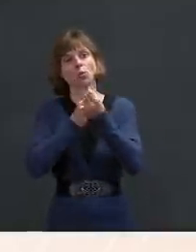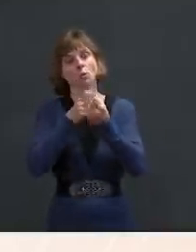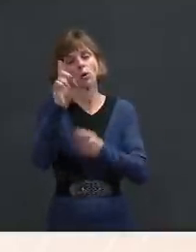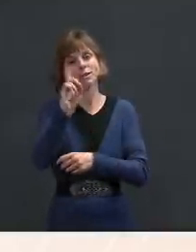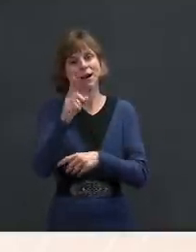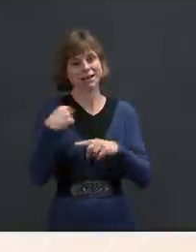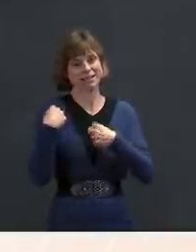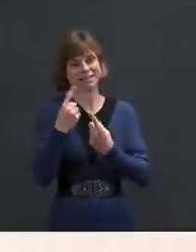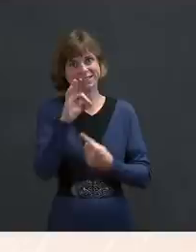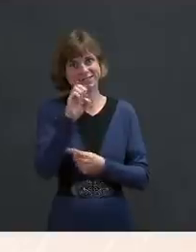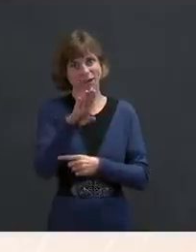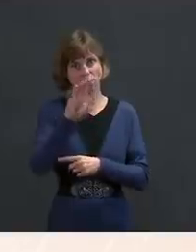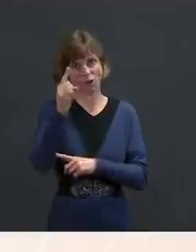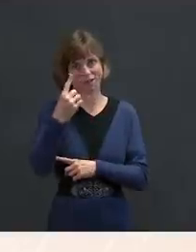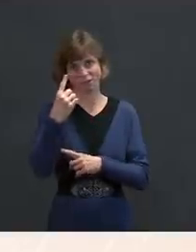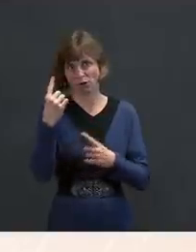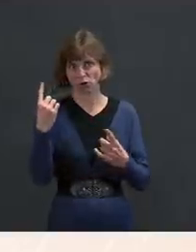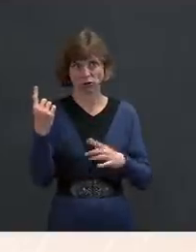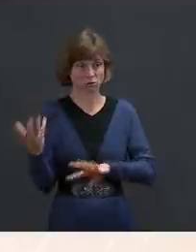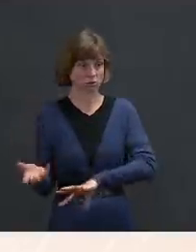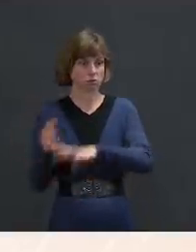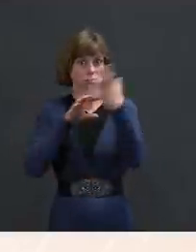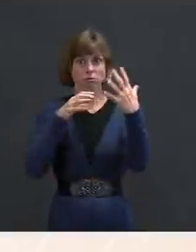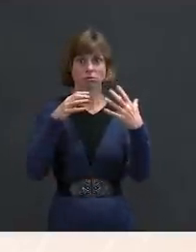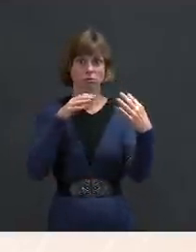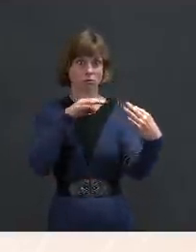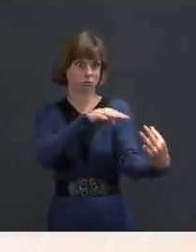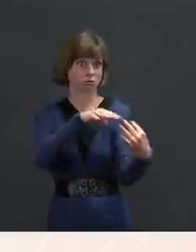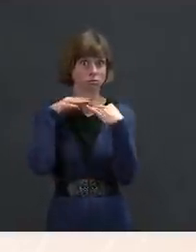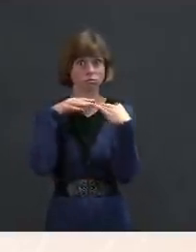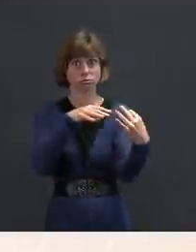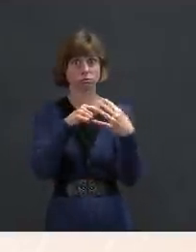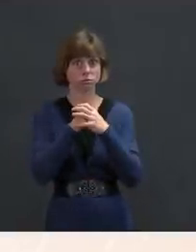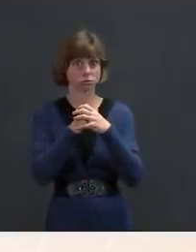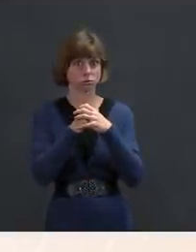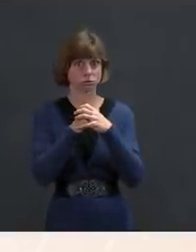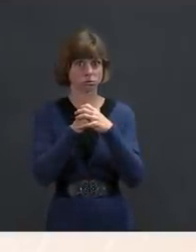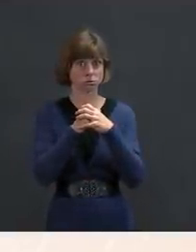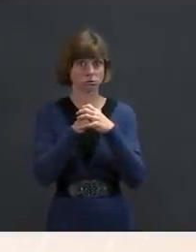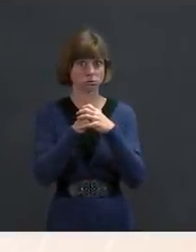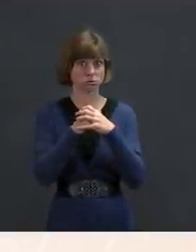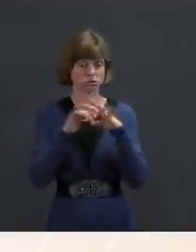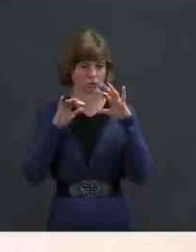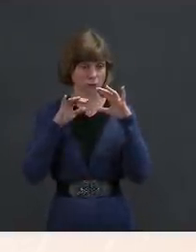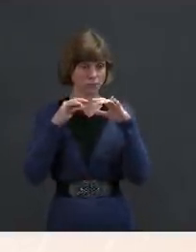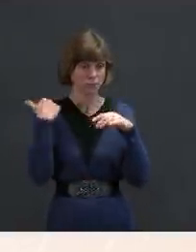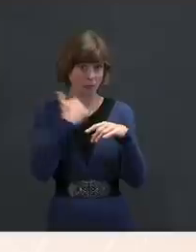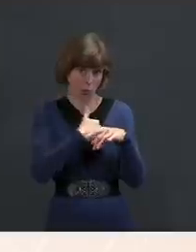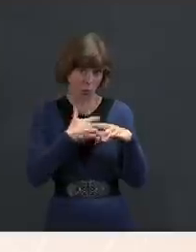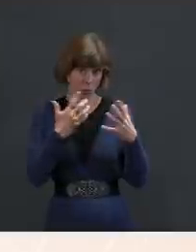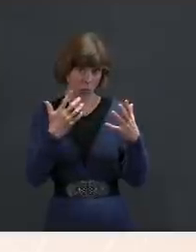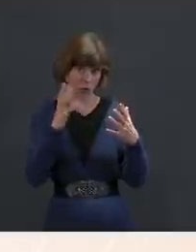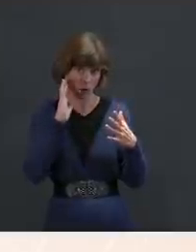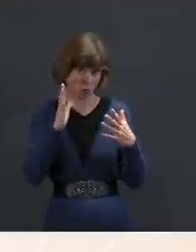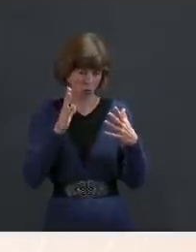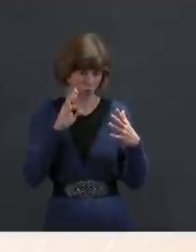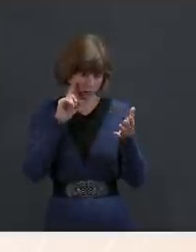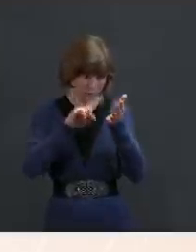We are preparing the additional actions to impose further costs on those responsible for this latest outbreak of violence and the recent coup.